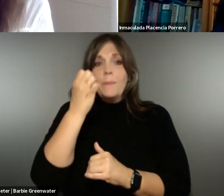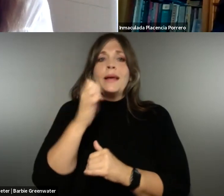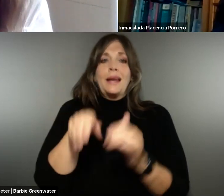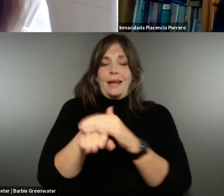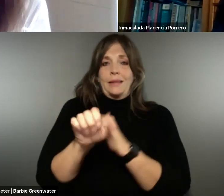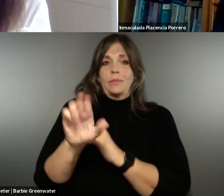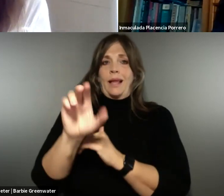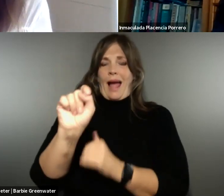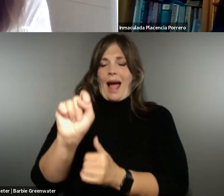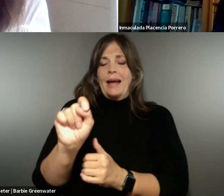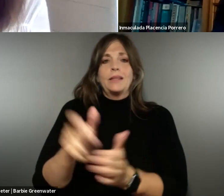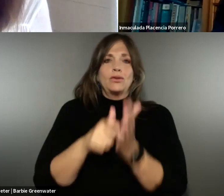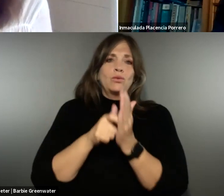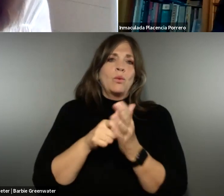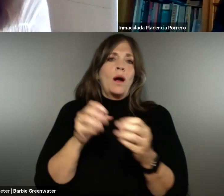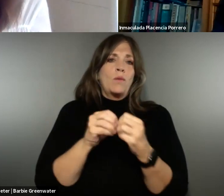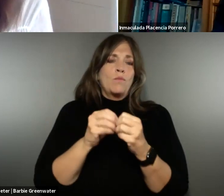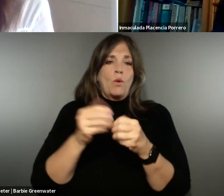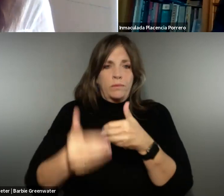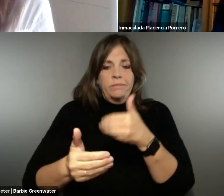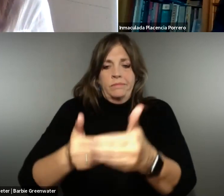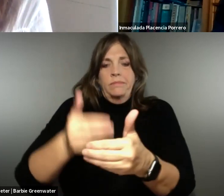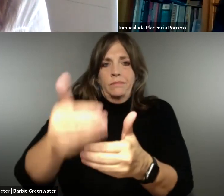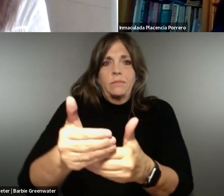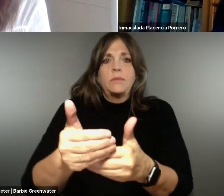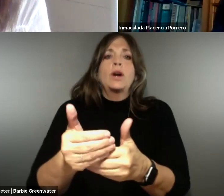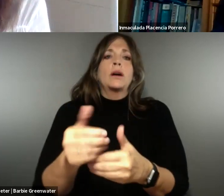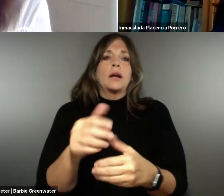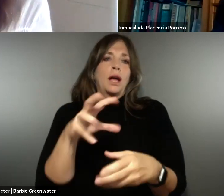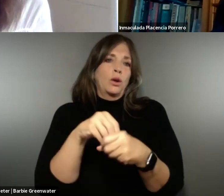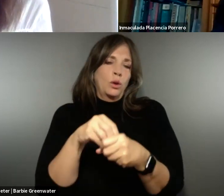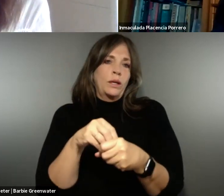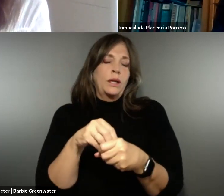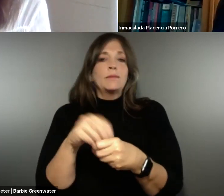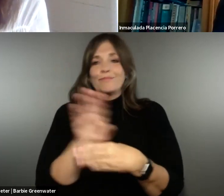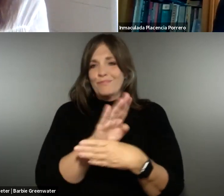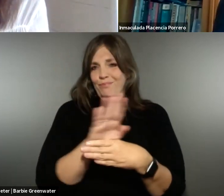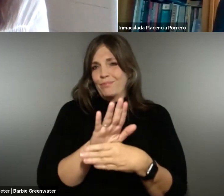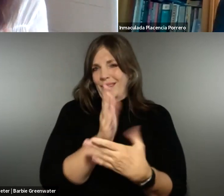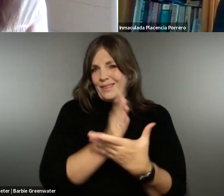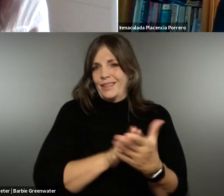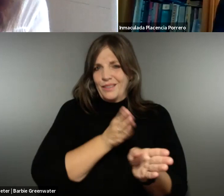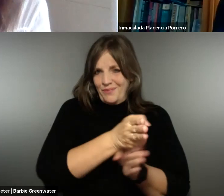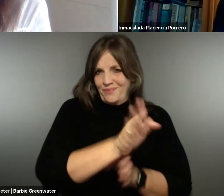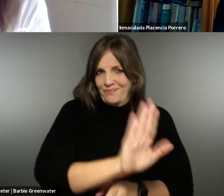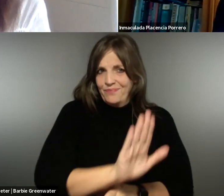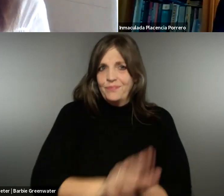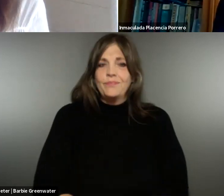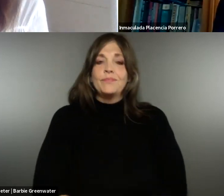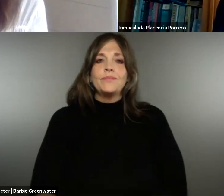we are taking the next big step towards also covering parts of the commercial sector. So I must say I'm personally quite